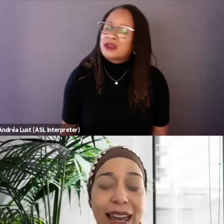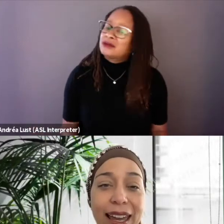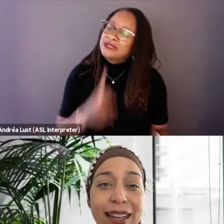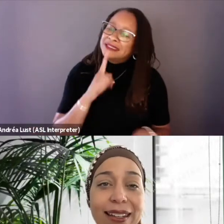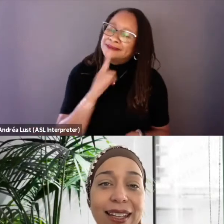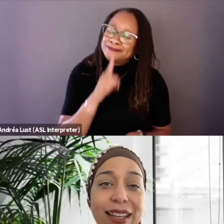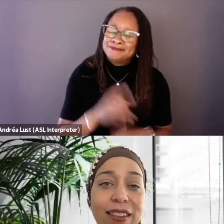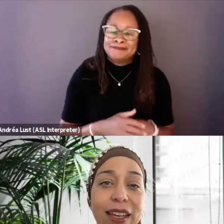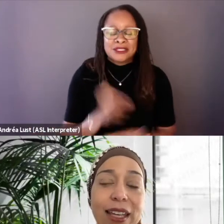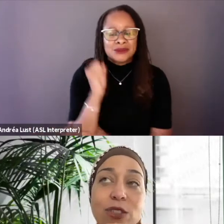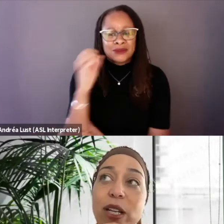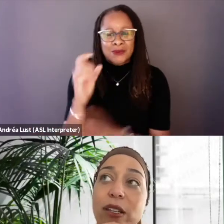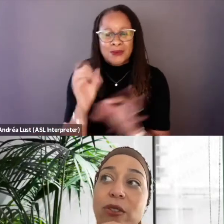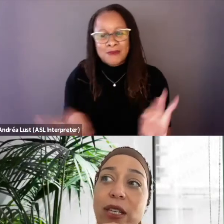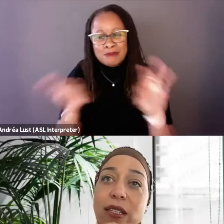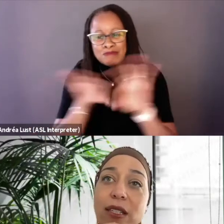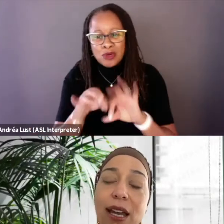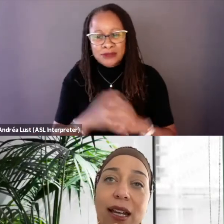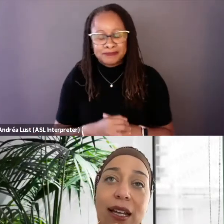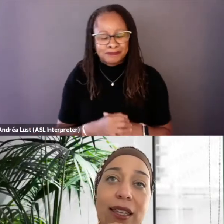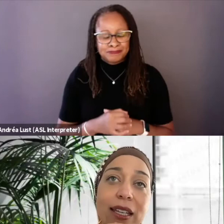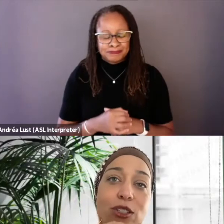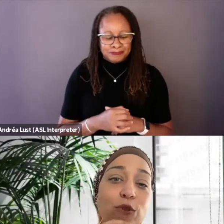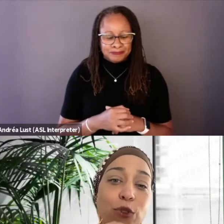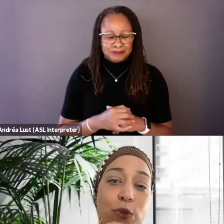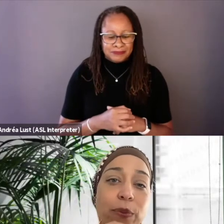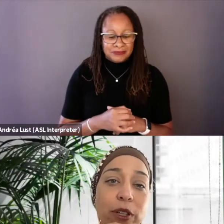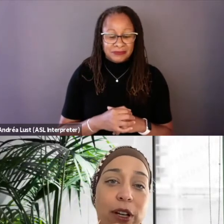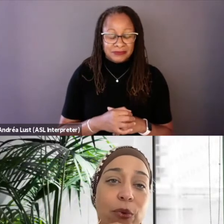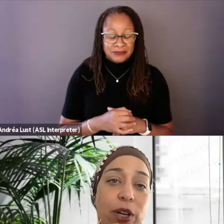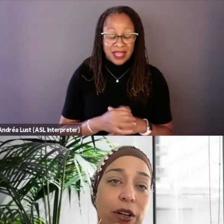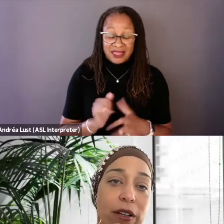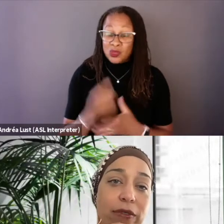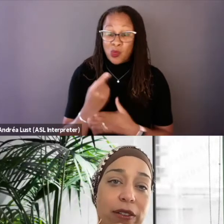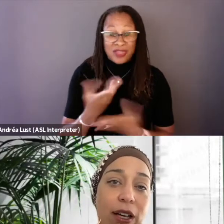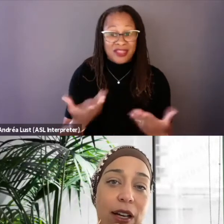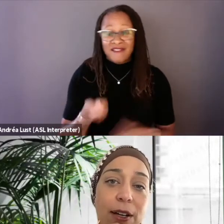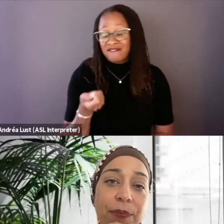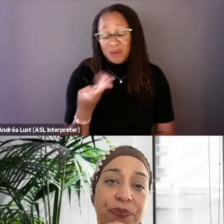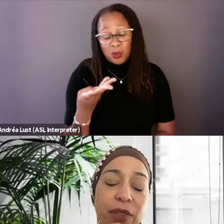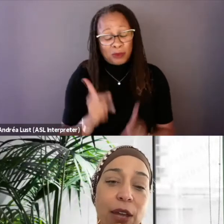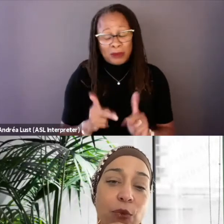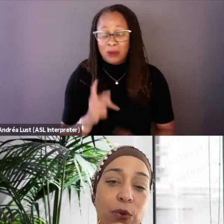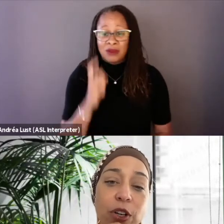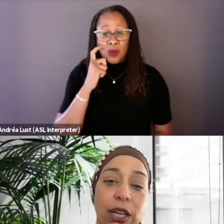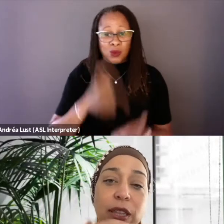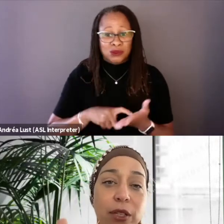And it's one of those things that I think too few people are aware of. And when we're in the middle